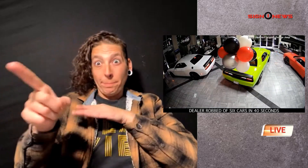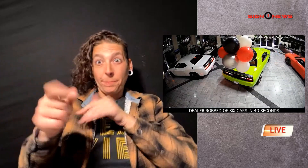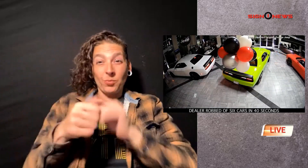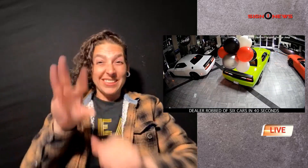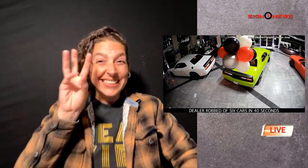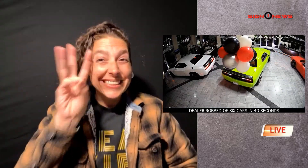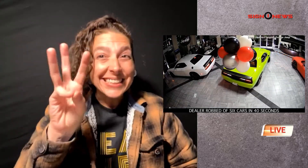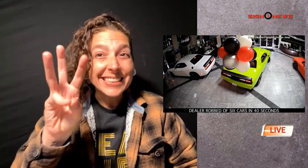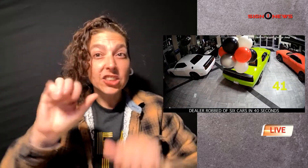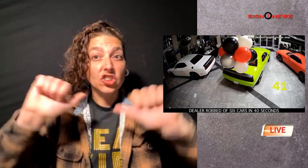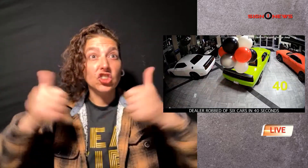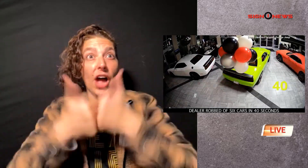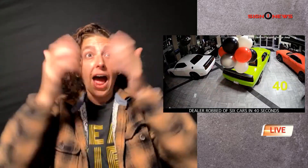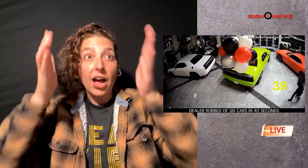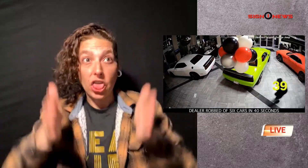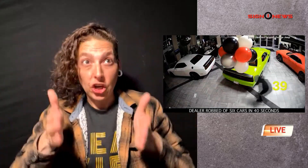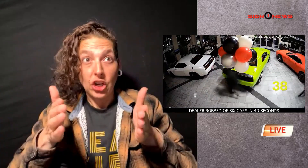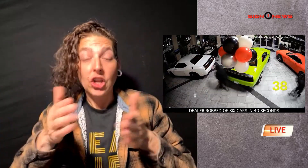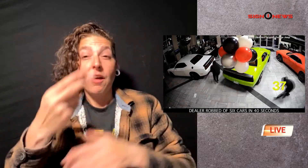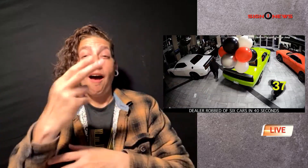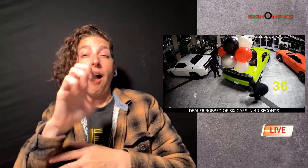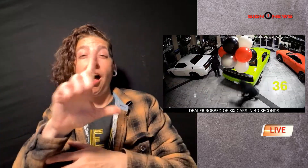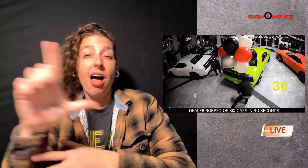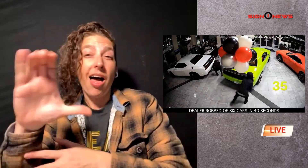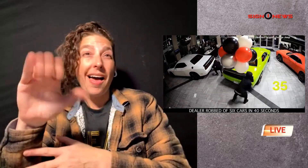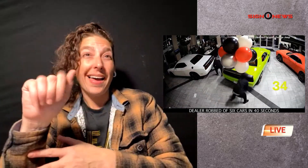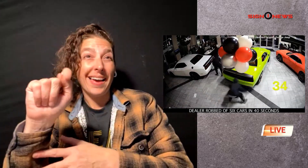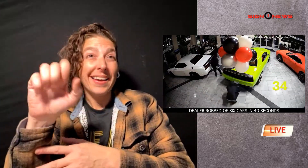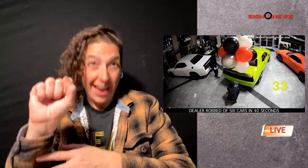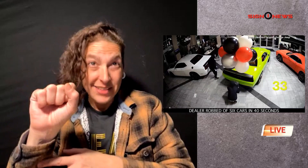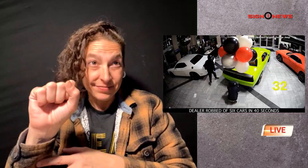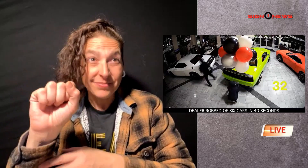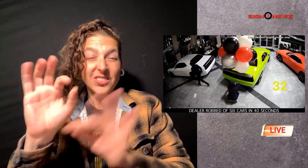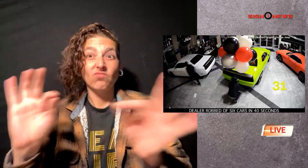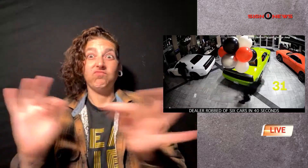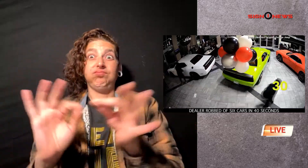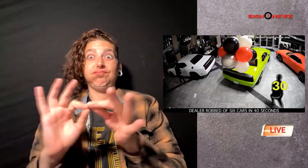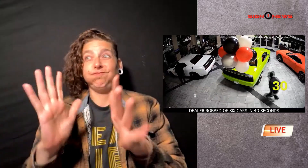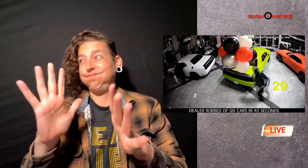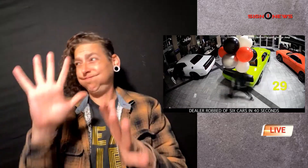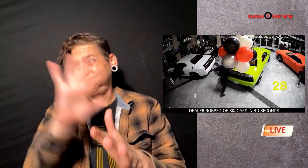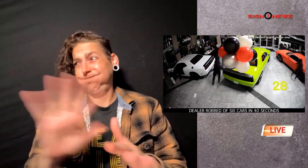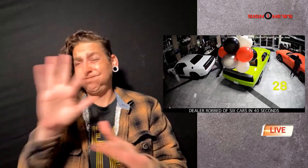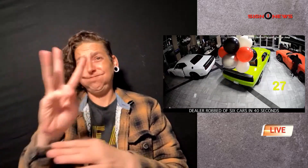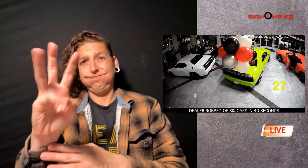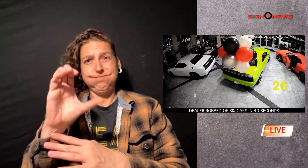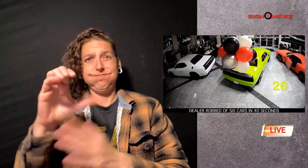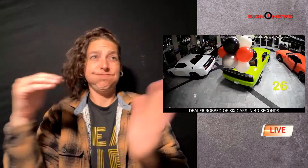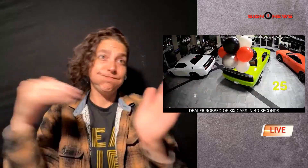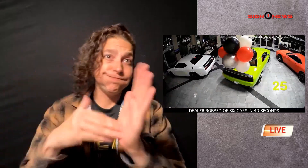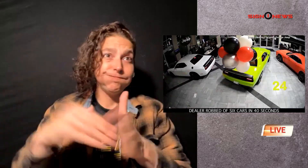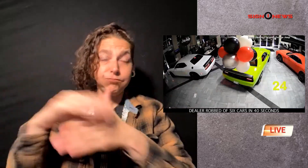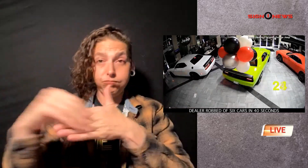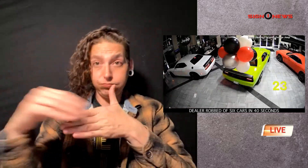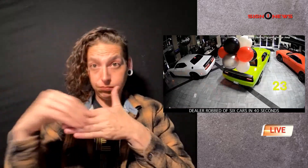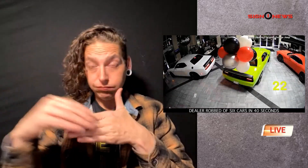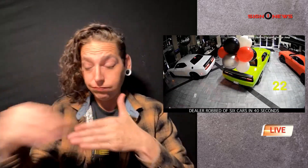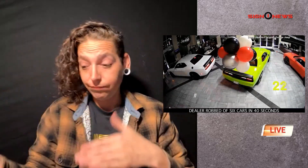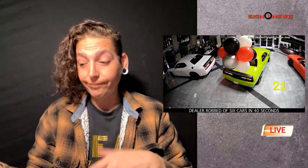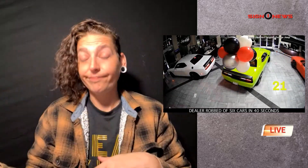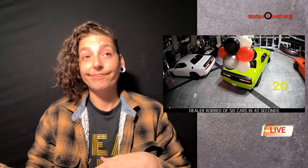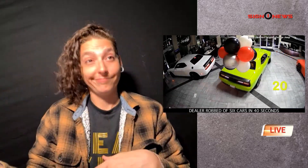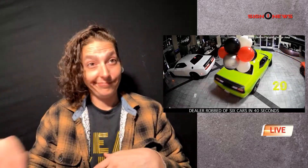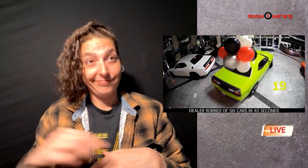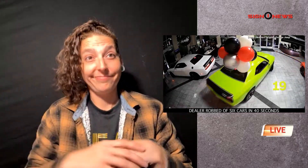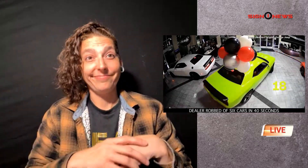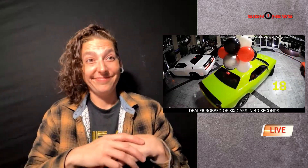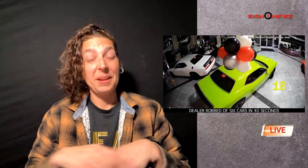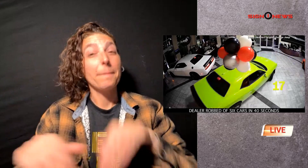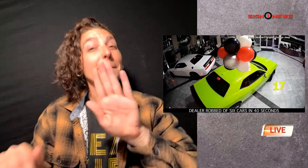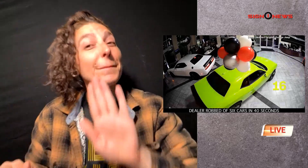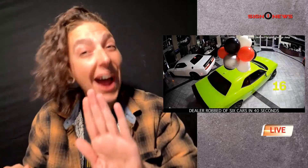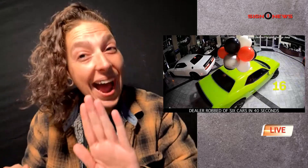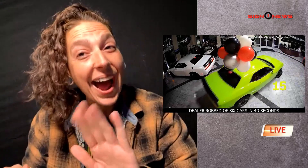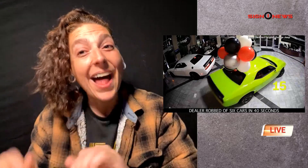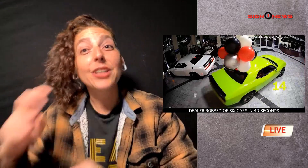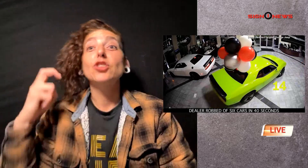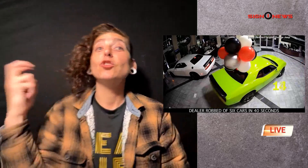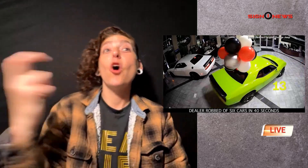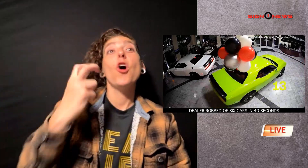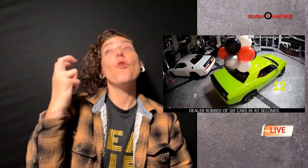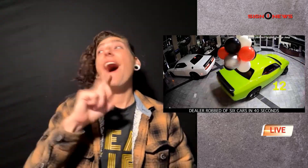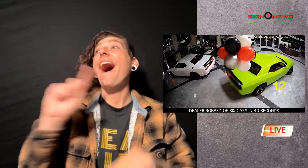the thieves got away with six challenger hellcats worth nearly $600,000 but the joyride was short